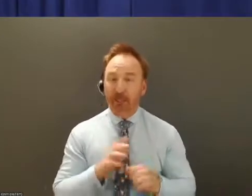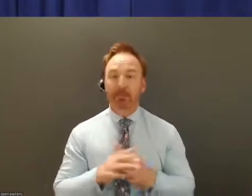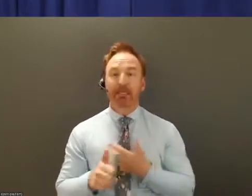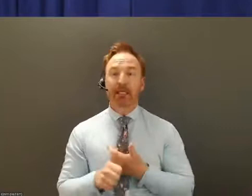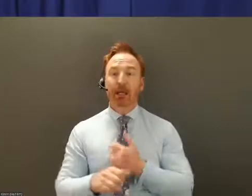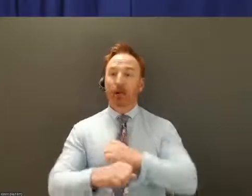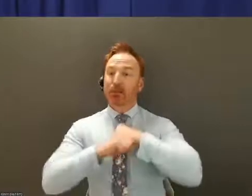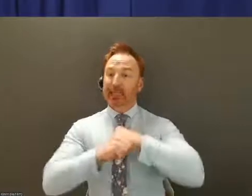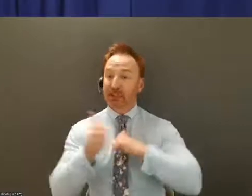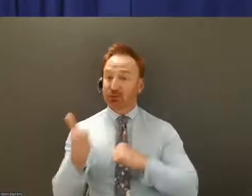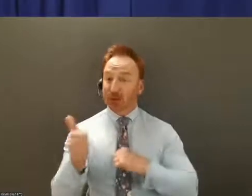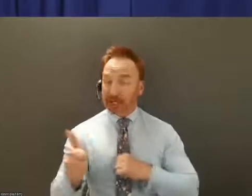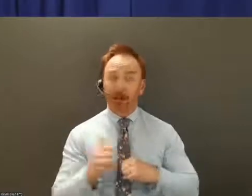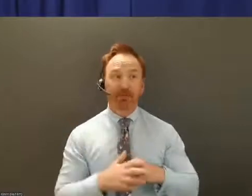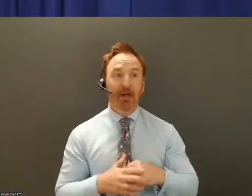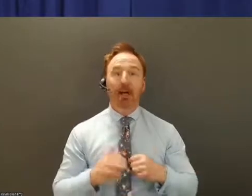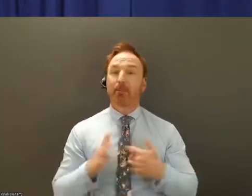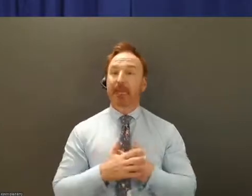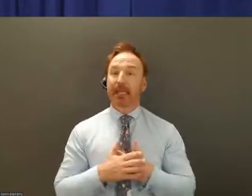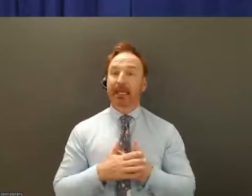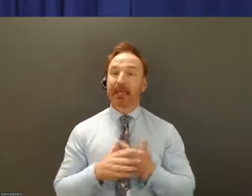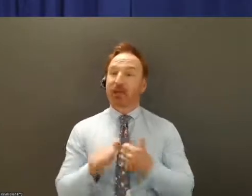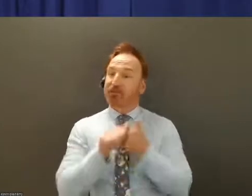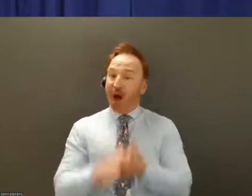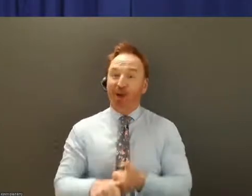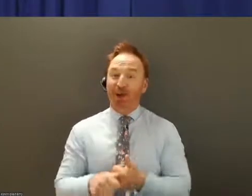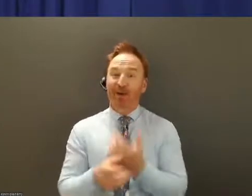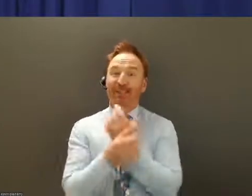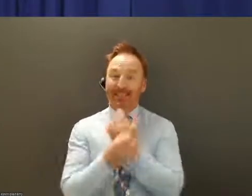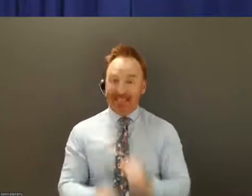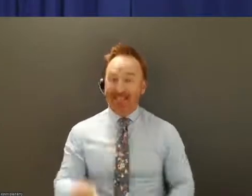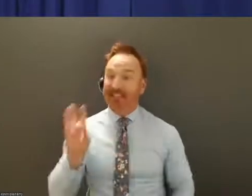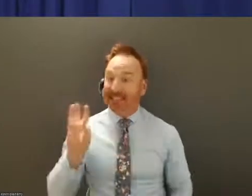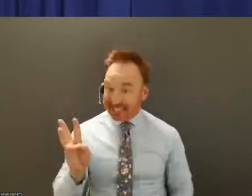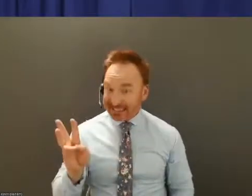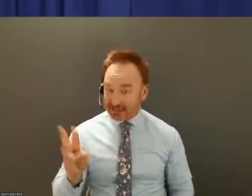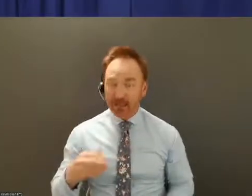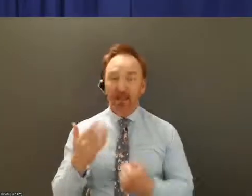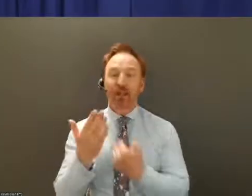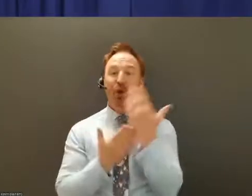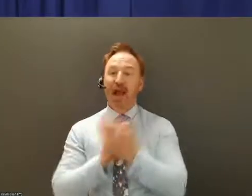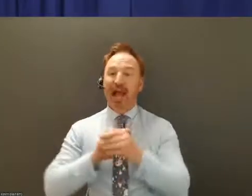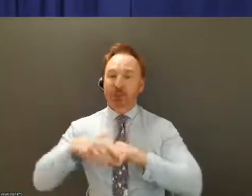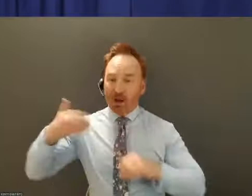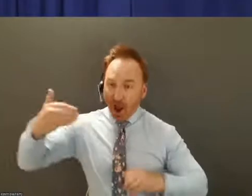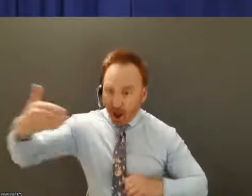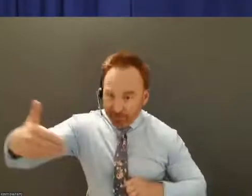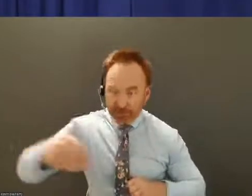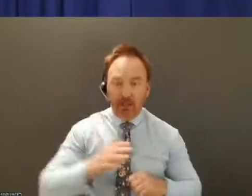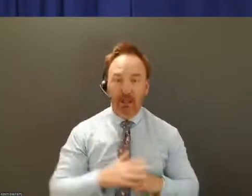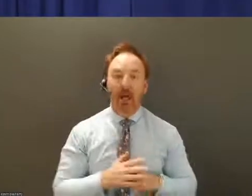much greater risk of the pandemic. COVID-19 spreads much more easily among those not